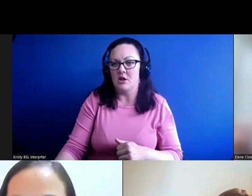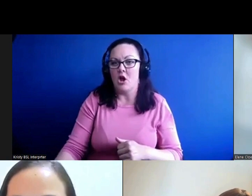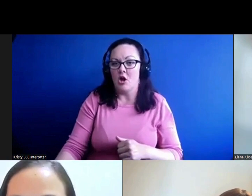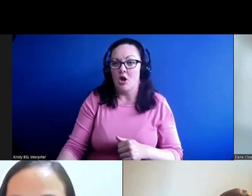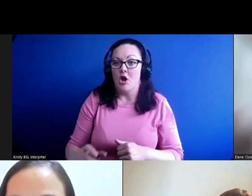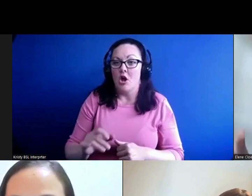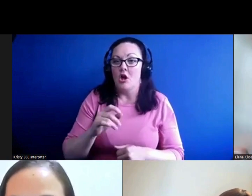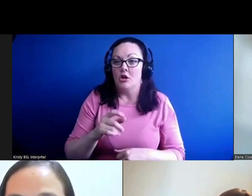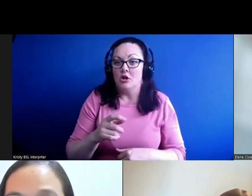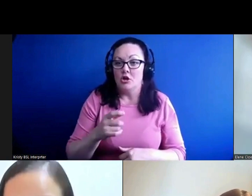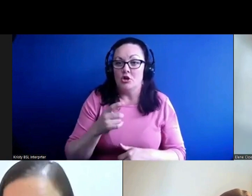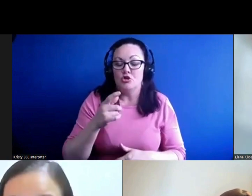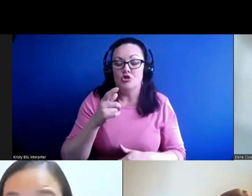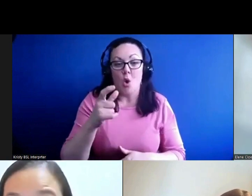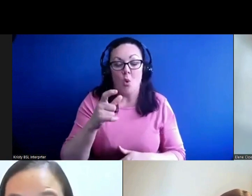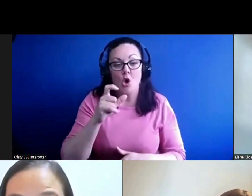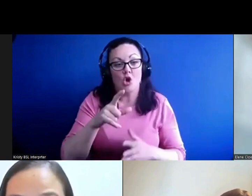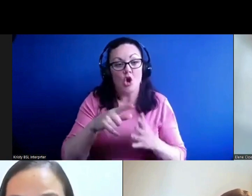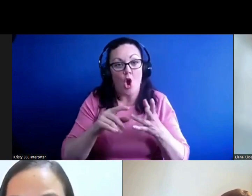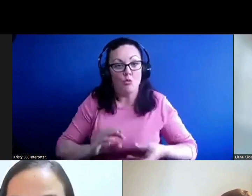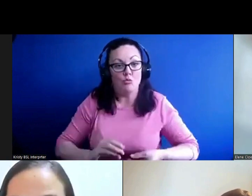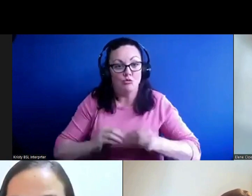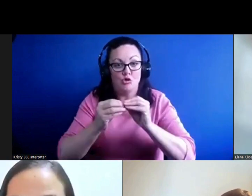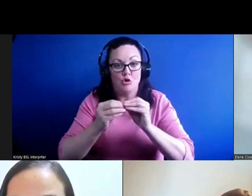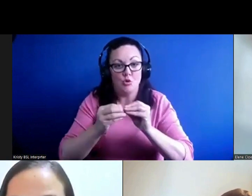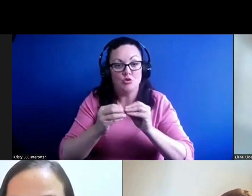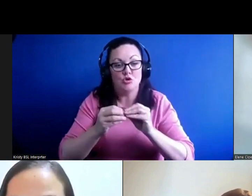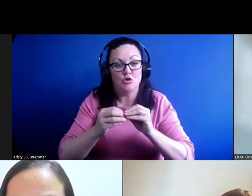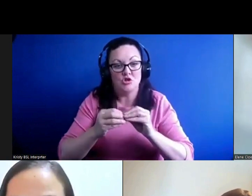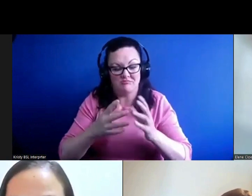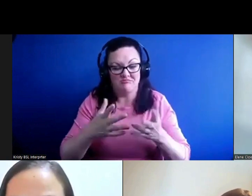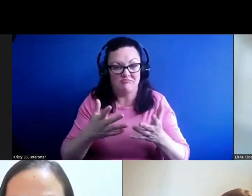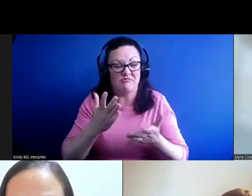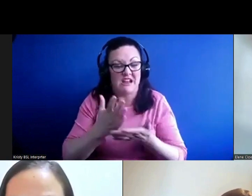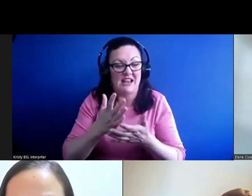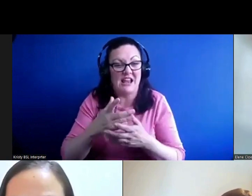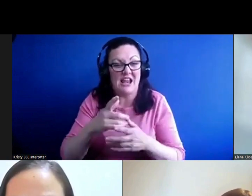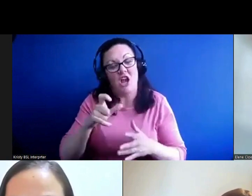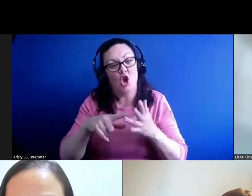So cocreated initiative. All of our projects, all of our